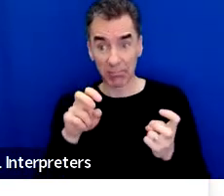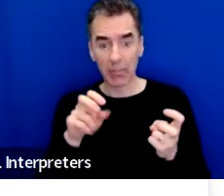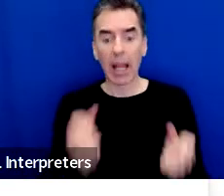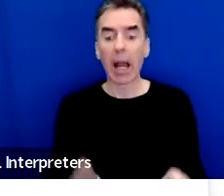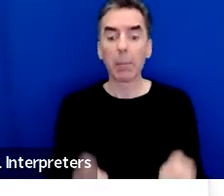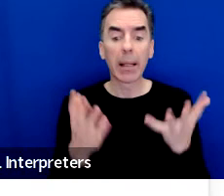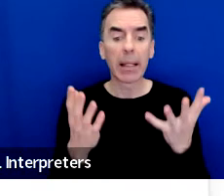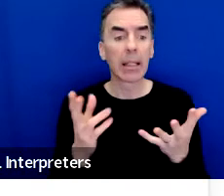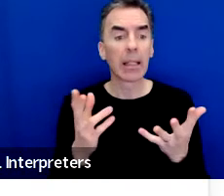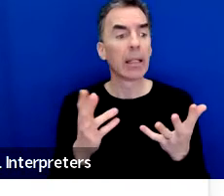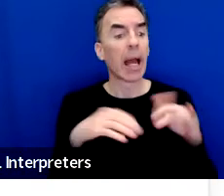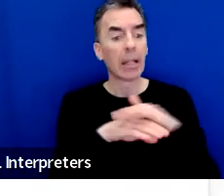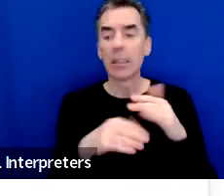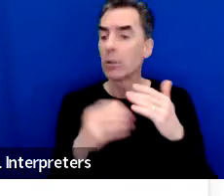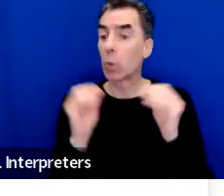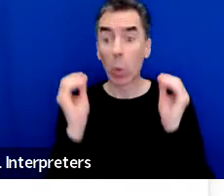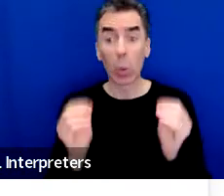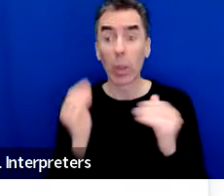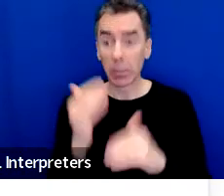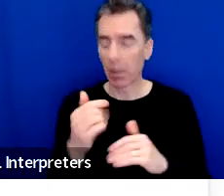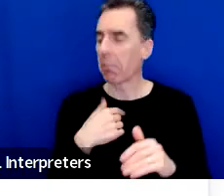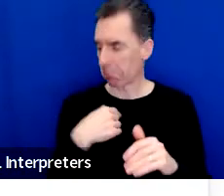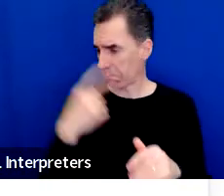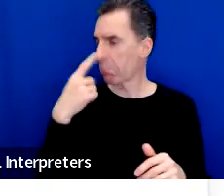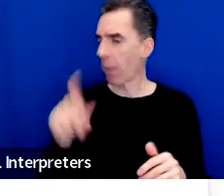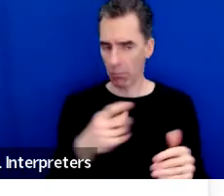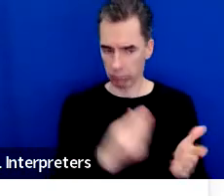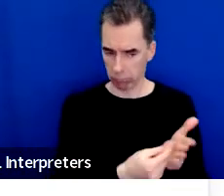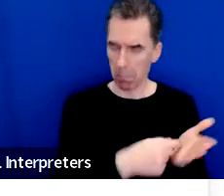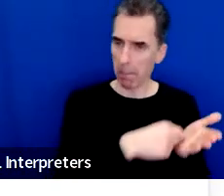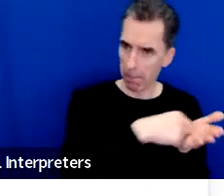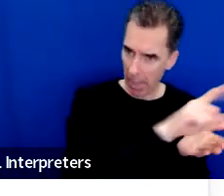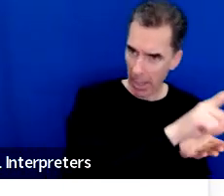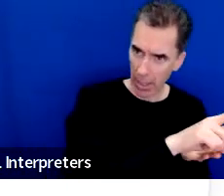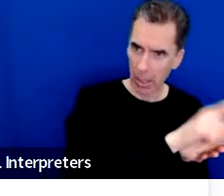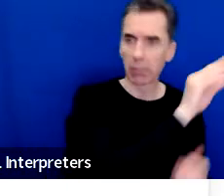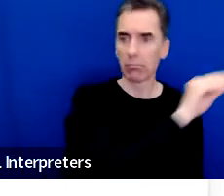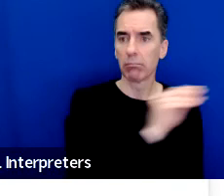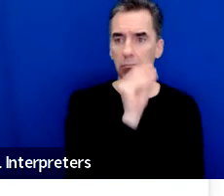then that's we can do a one time purchase for that and then that'll be yeah, we could do that.